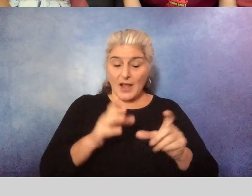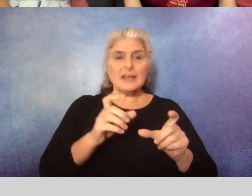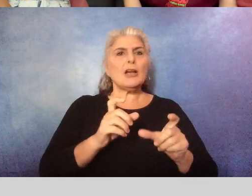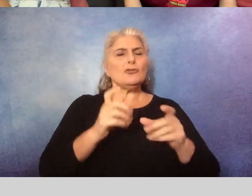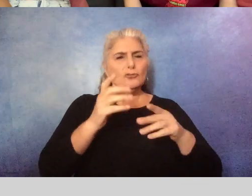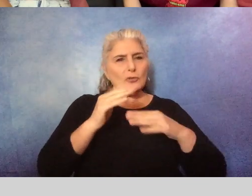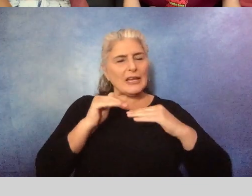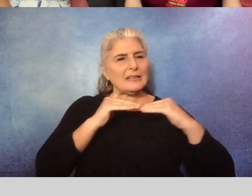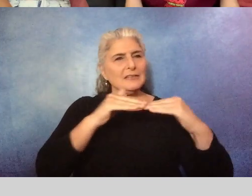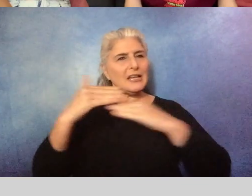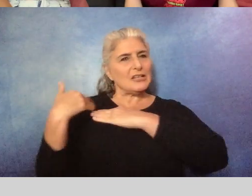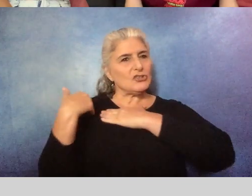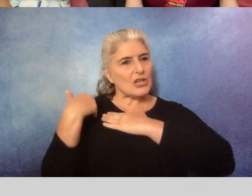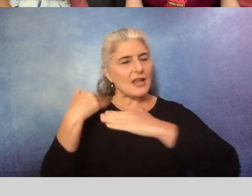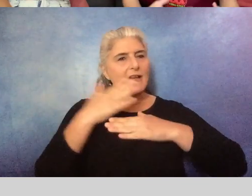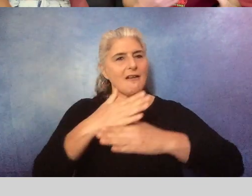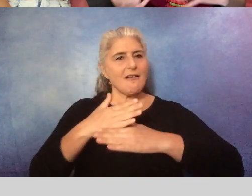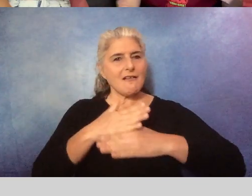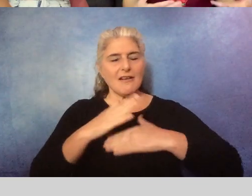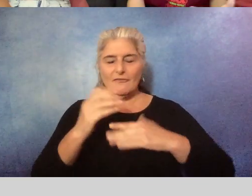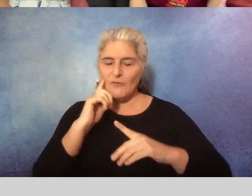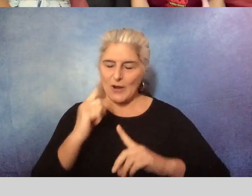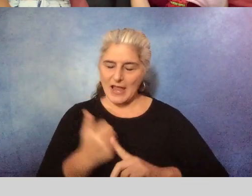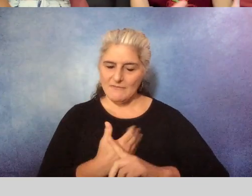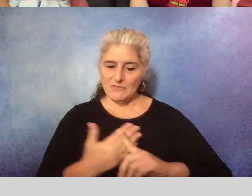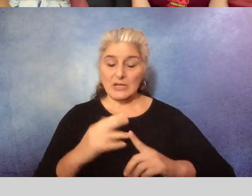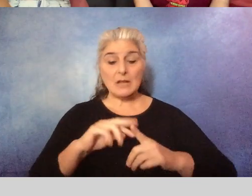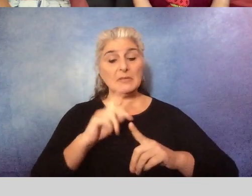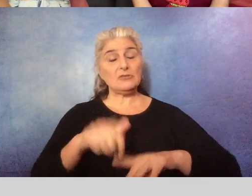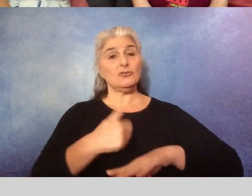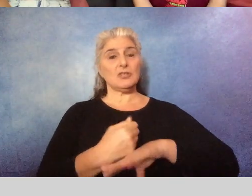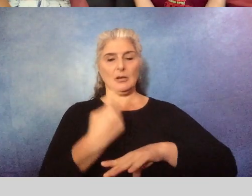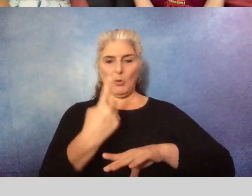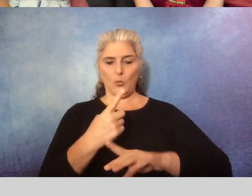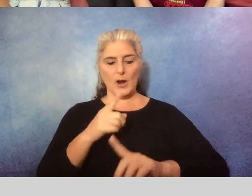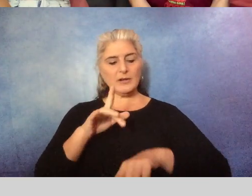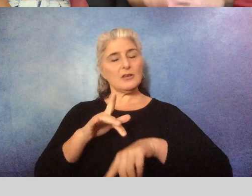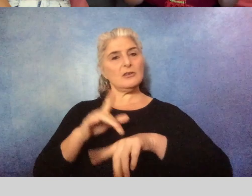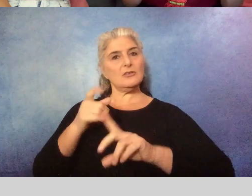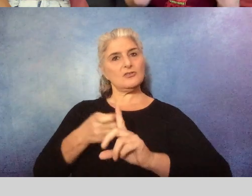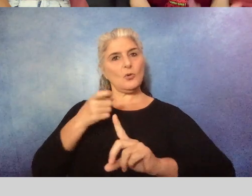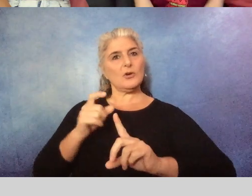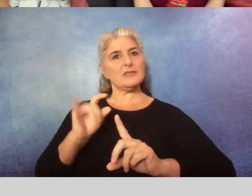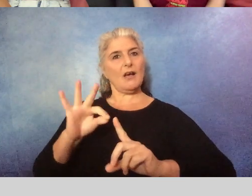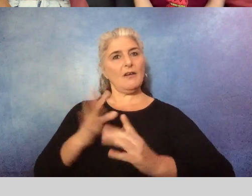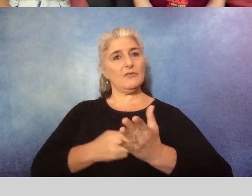by creating a source of truth between everyone involved. And everyone has a voice